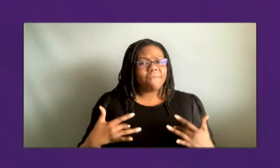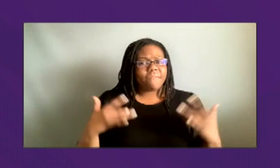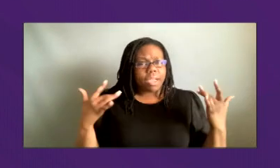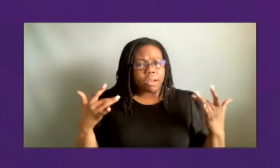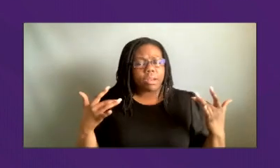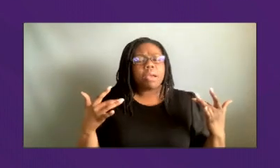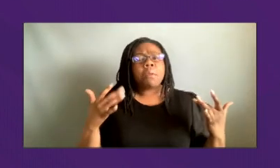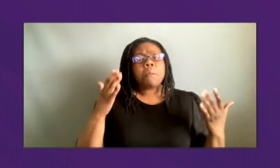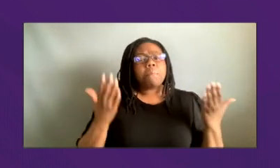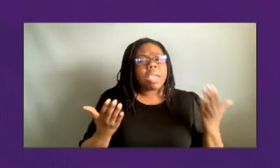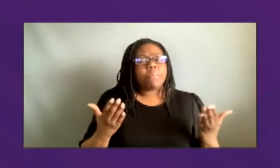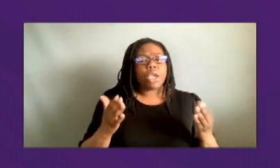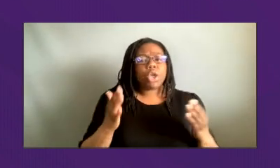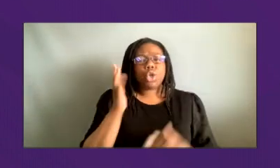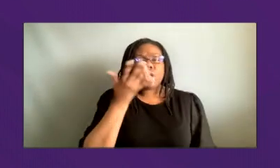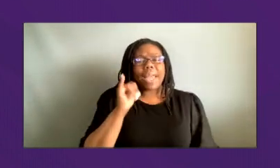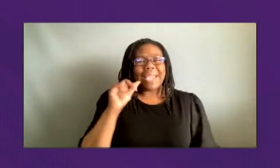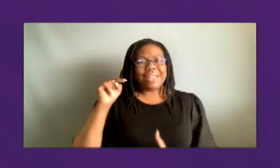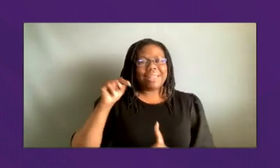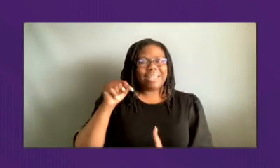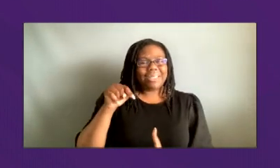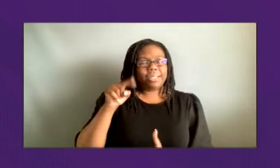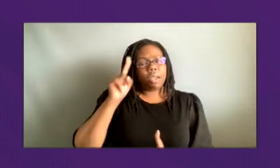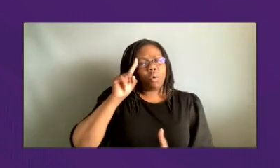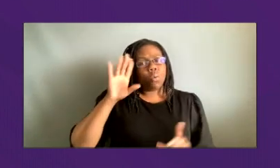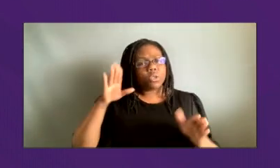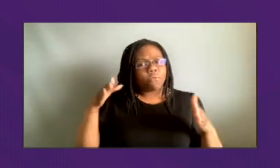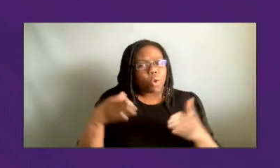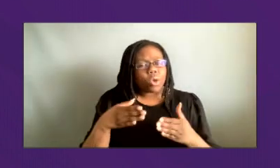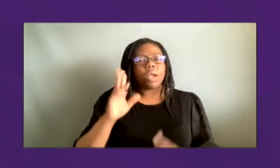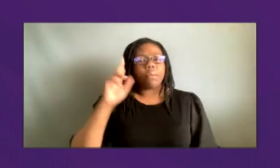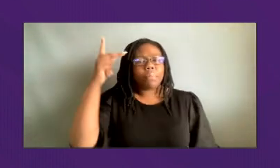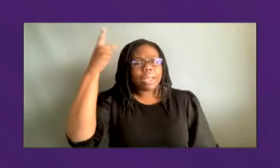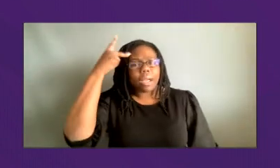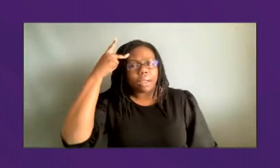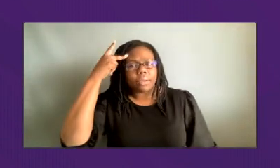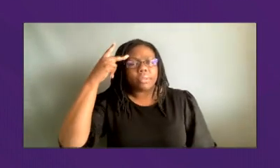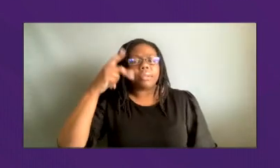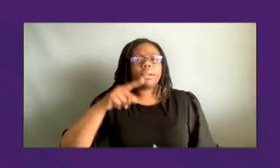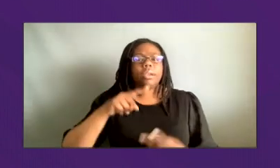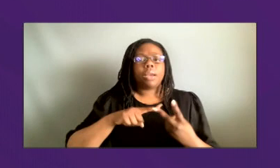which was focused on political alliances, diplomacy, and trying to negotiate peace.